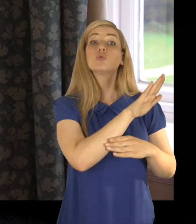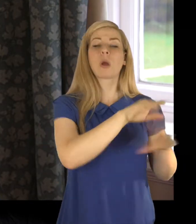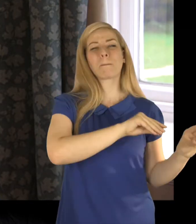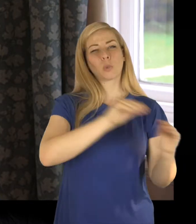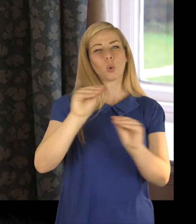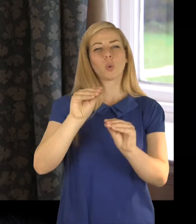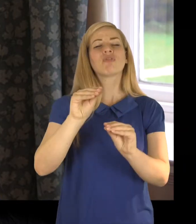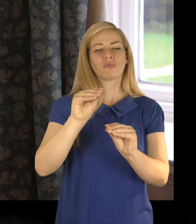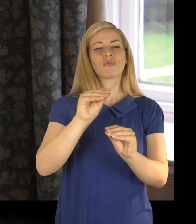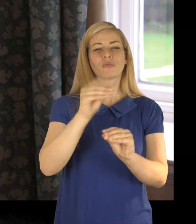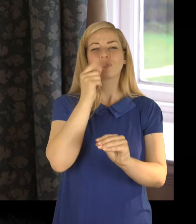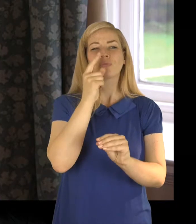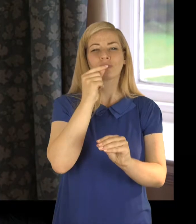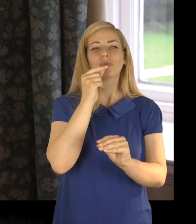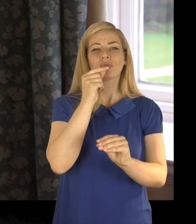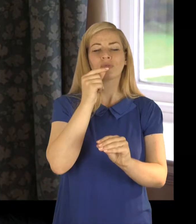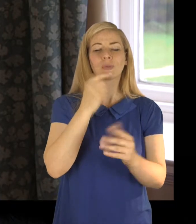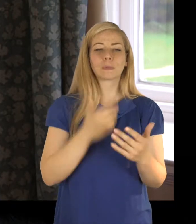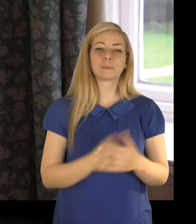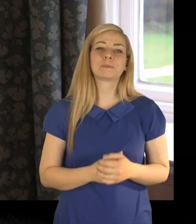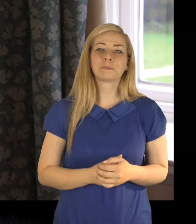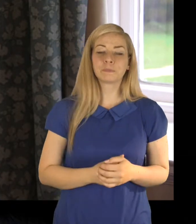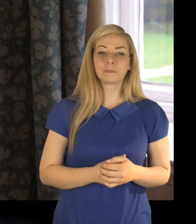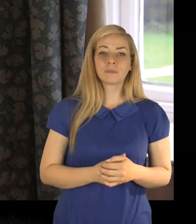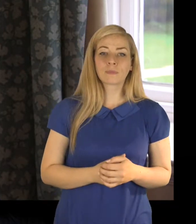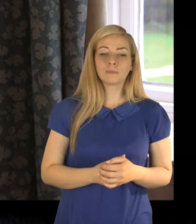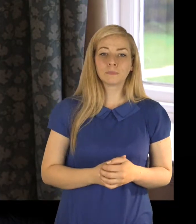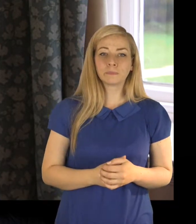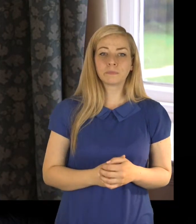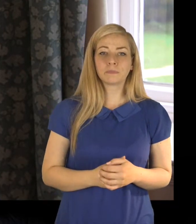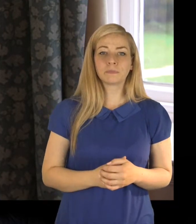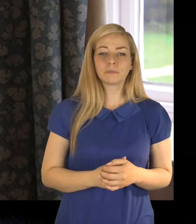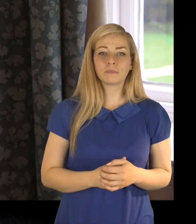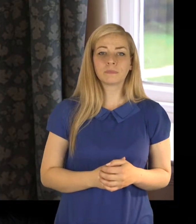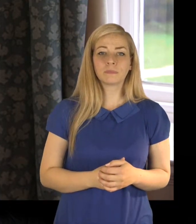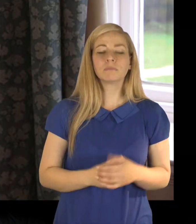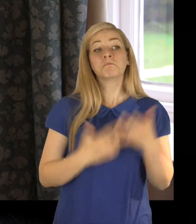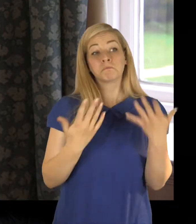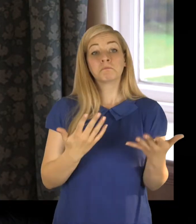going to move out to a bungalow in Orton Goldhay, and I might get some support workers coming